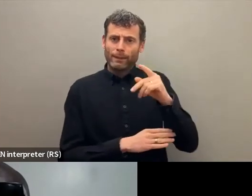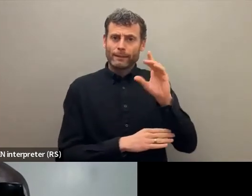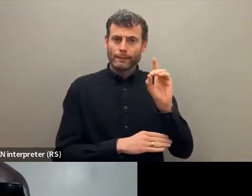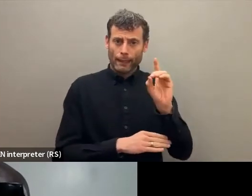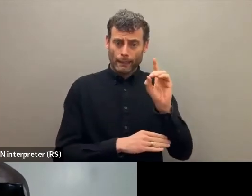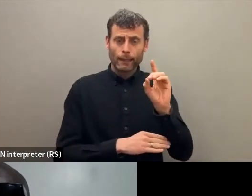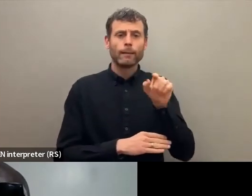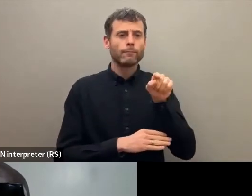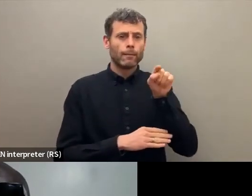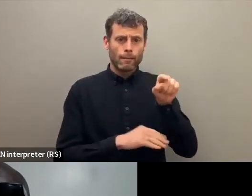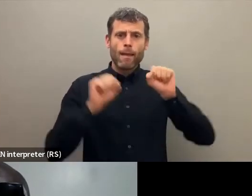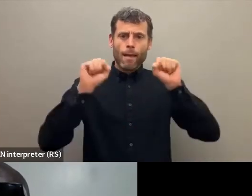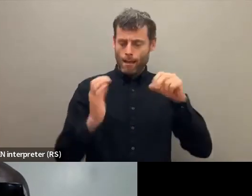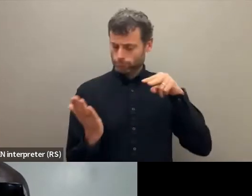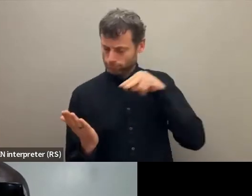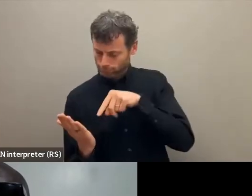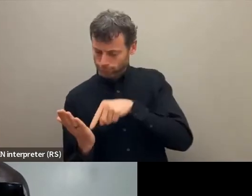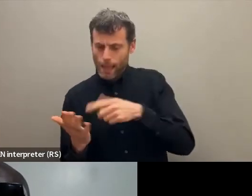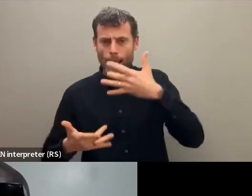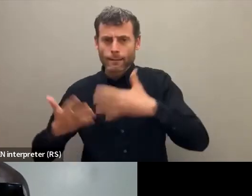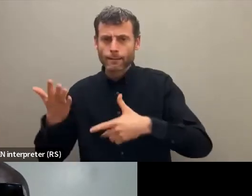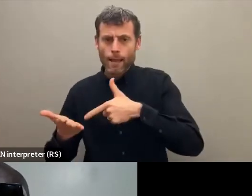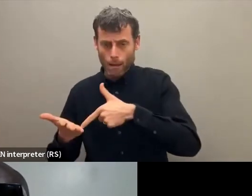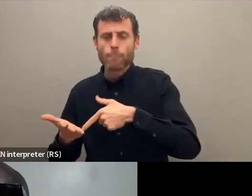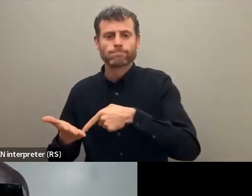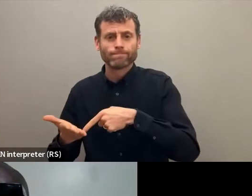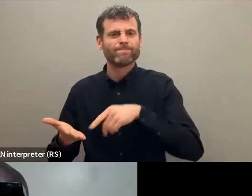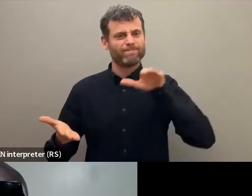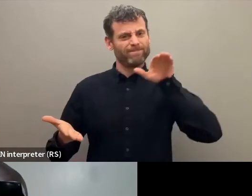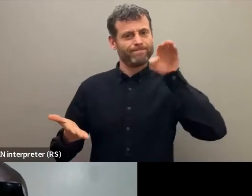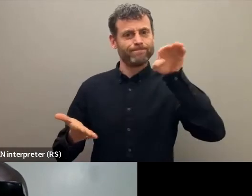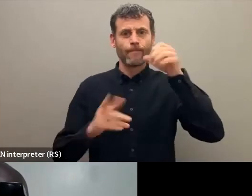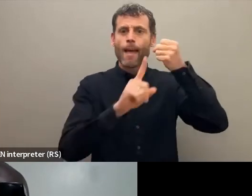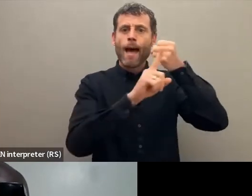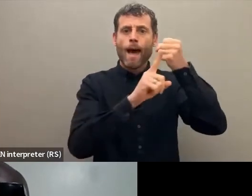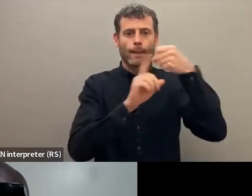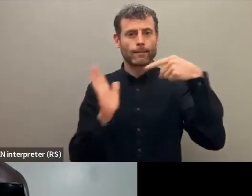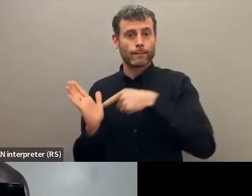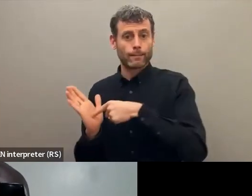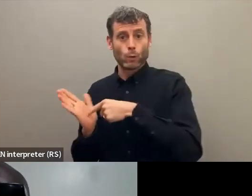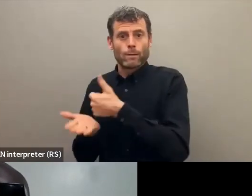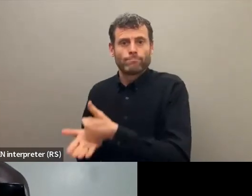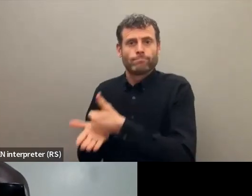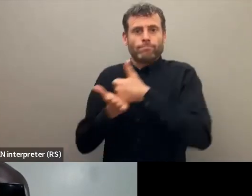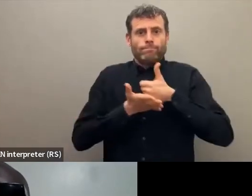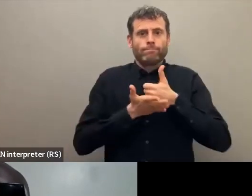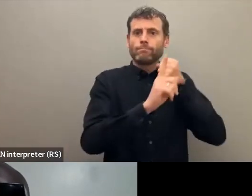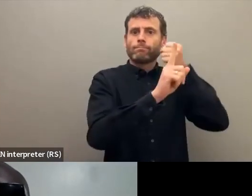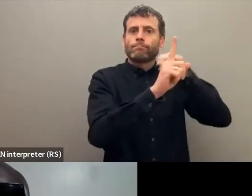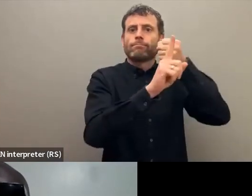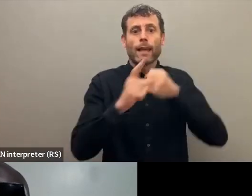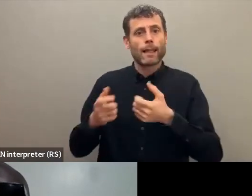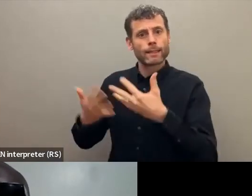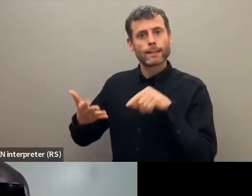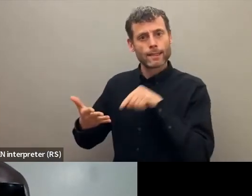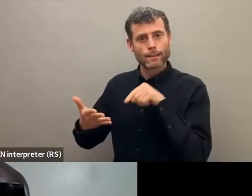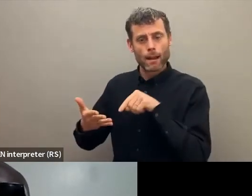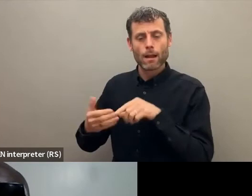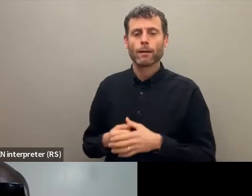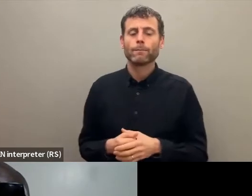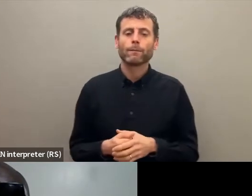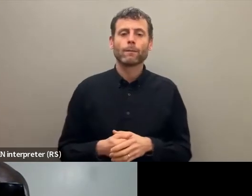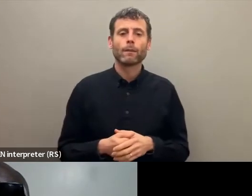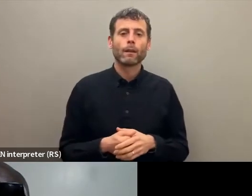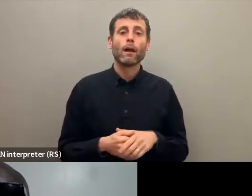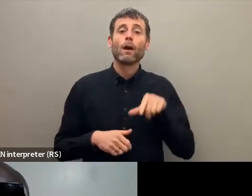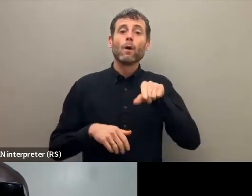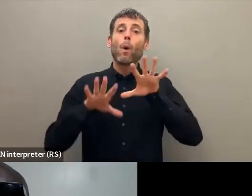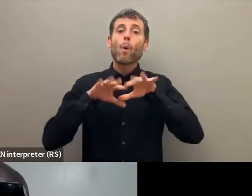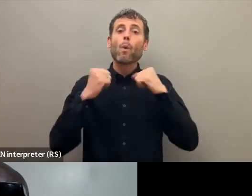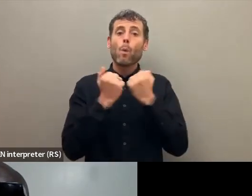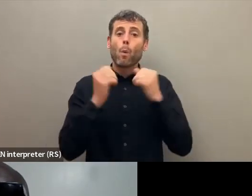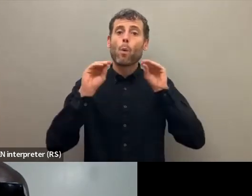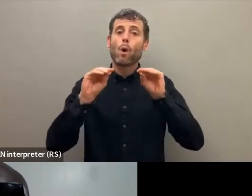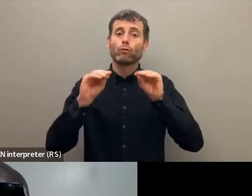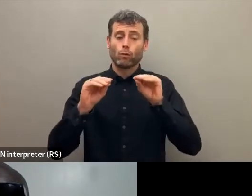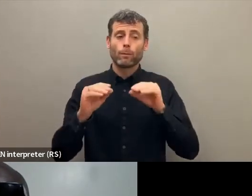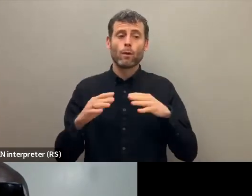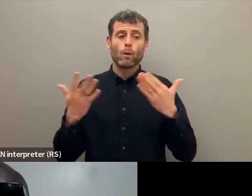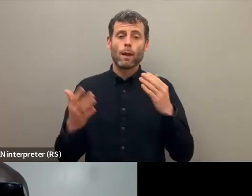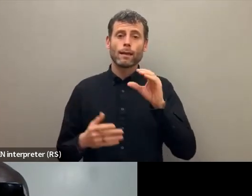Elizabeth Lockwood: And, most of these countries that responded have significant gaps in their overall technical capacity to produce critical development indicators on persons with disabilities.